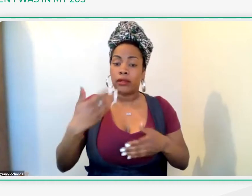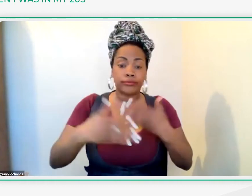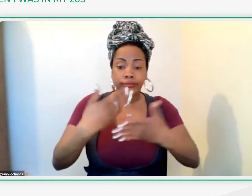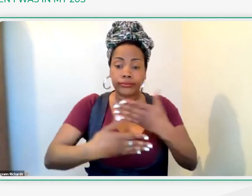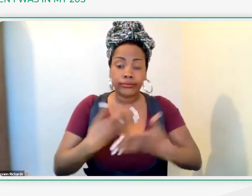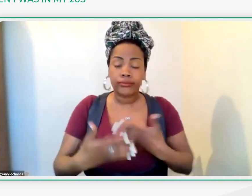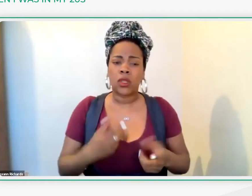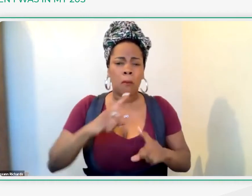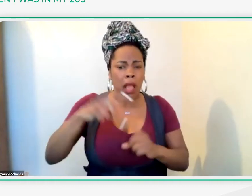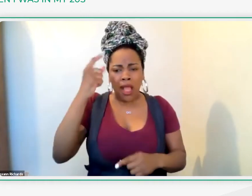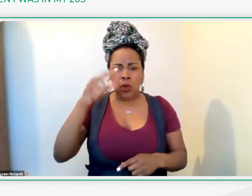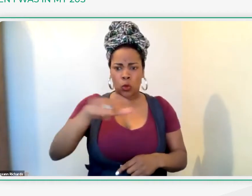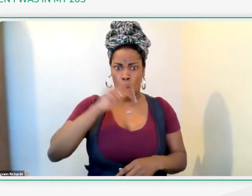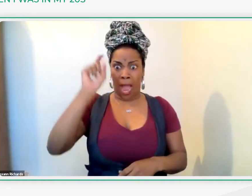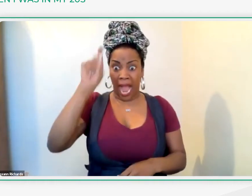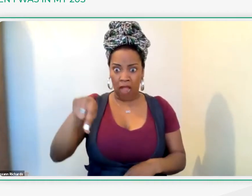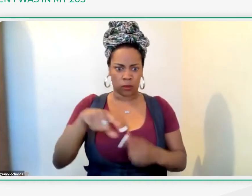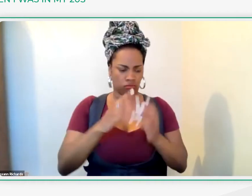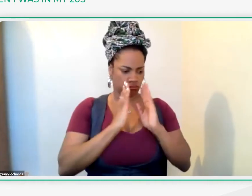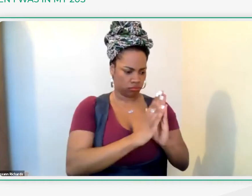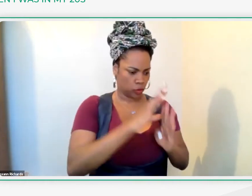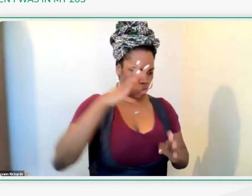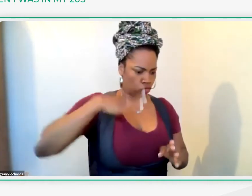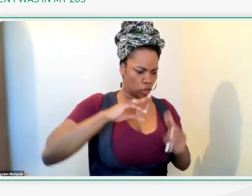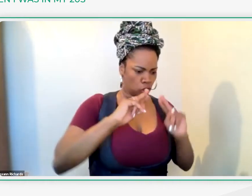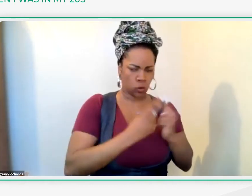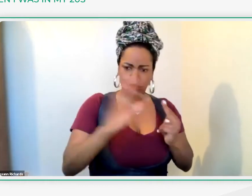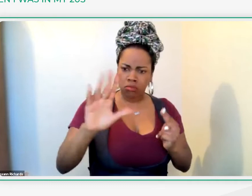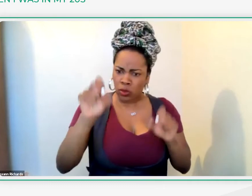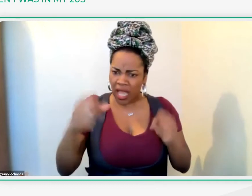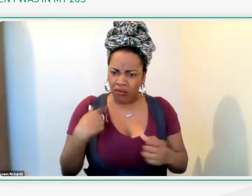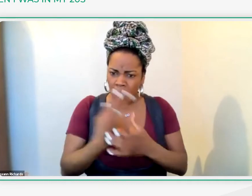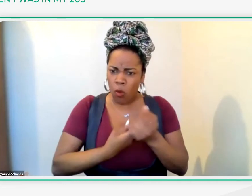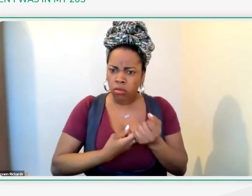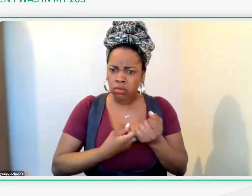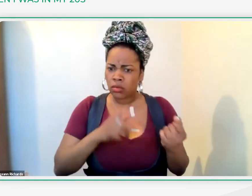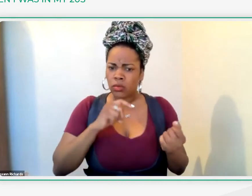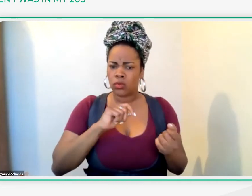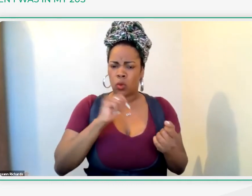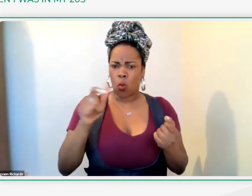And, you know, national banks tend to see us as a number, or business as usual.